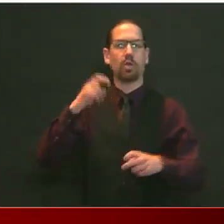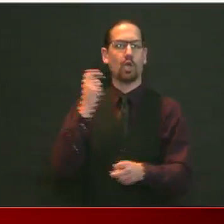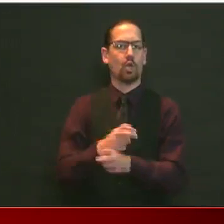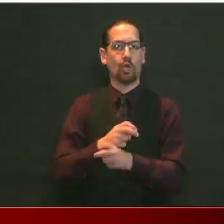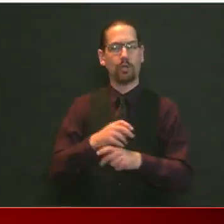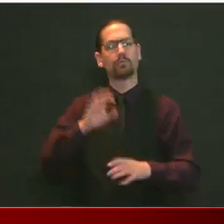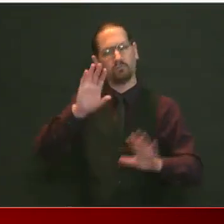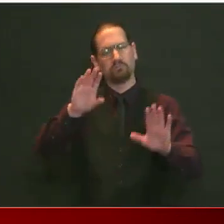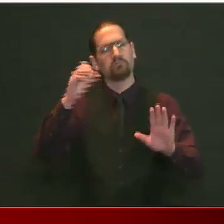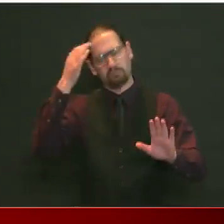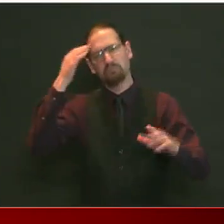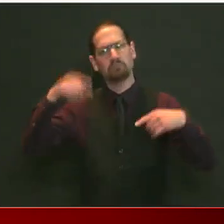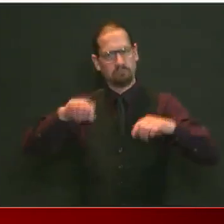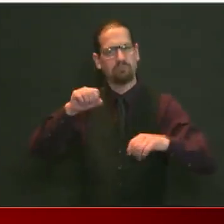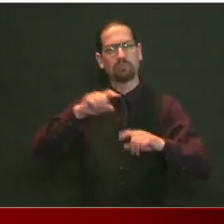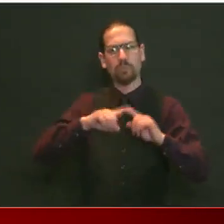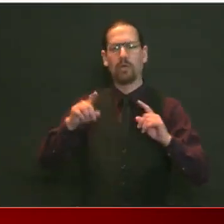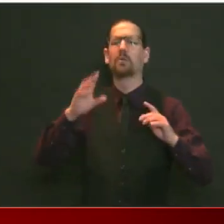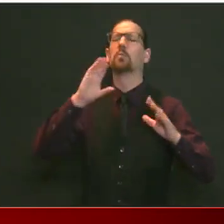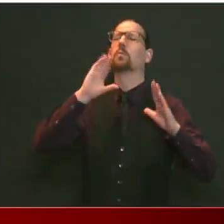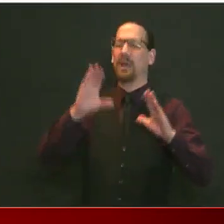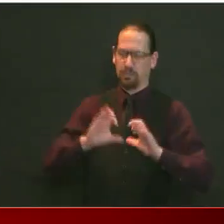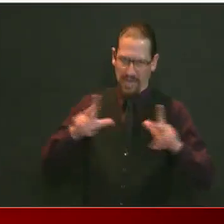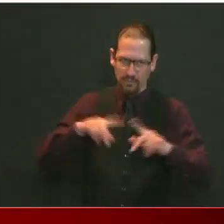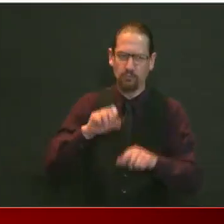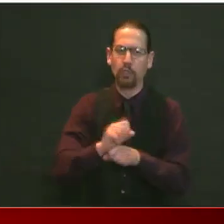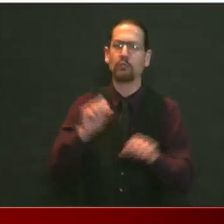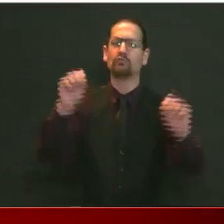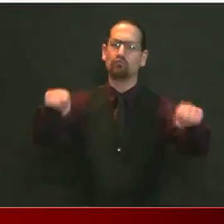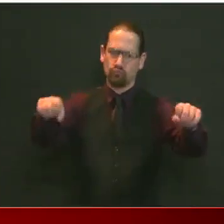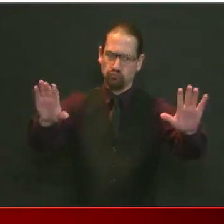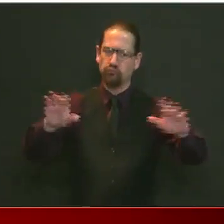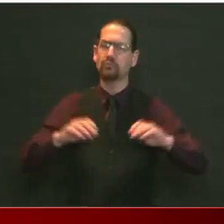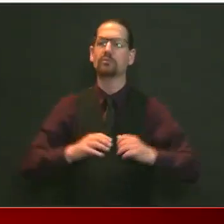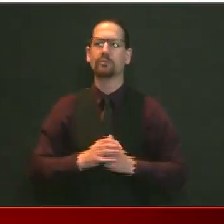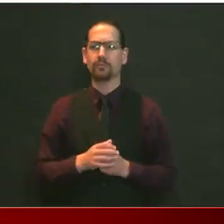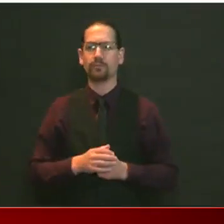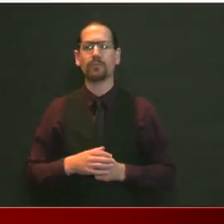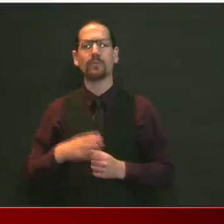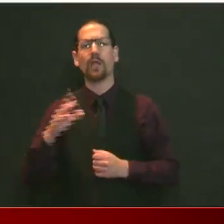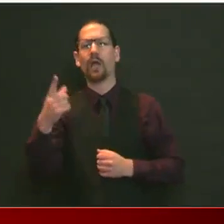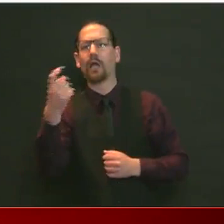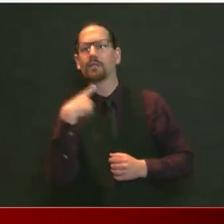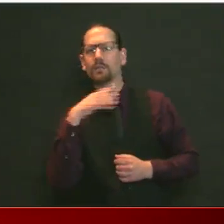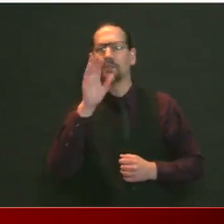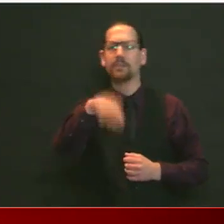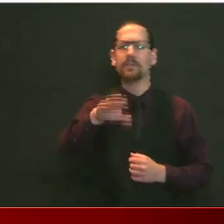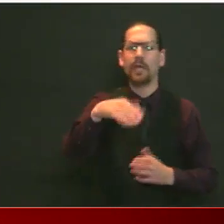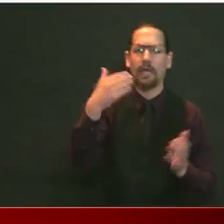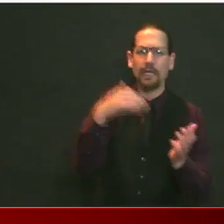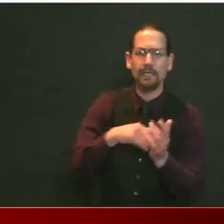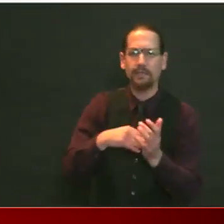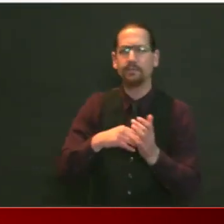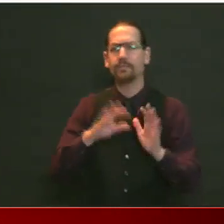THAT, WE GOT HIT HARDER. BUT WE ARE GOING TO GET PEOPLE BACK TO WORK.